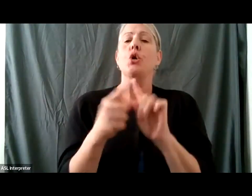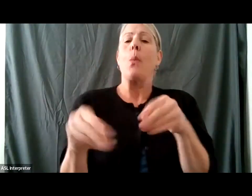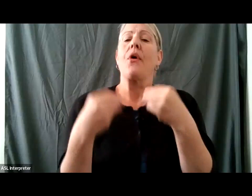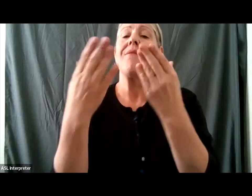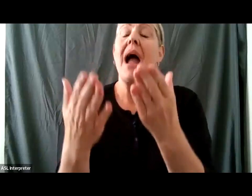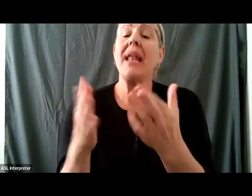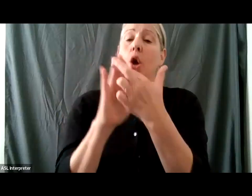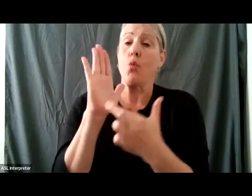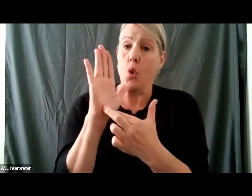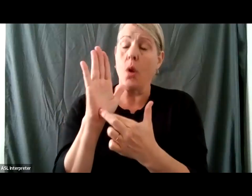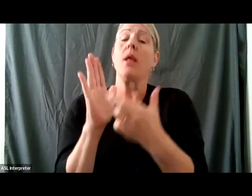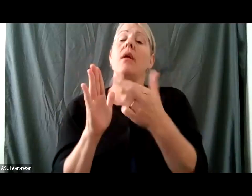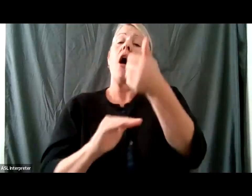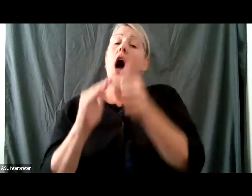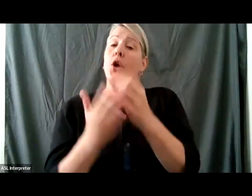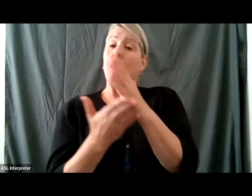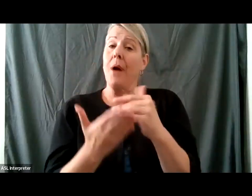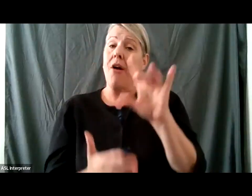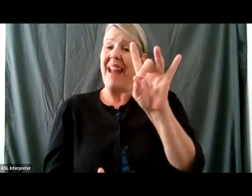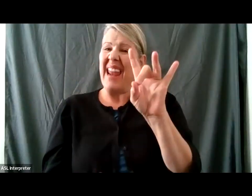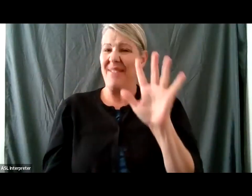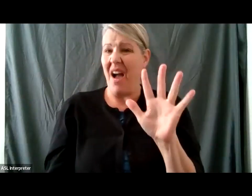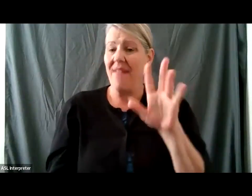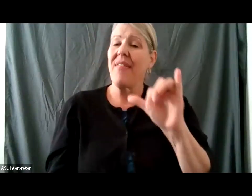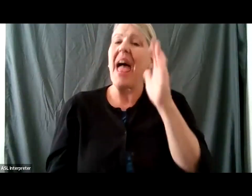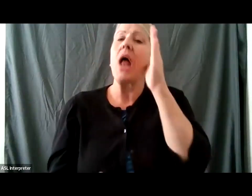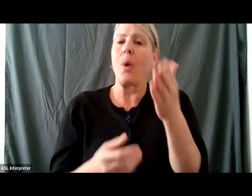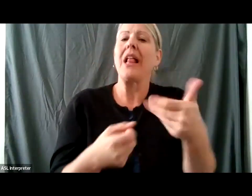Part 85 that will cover HHS conducted programs.